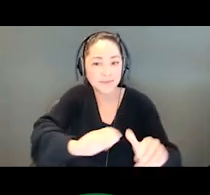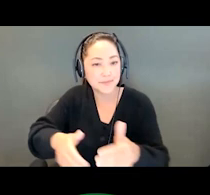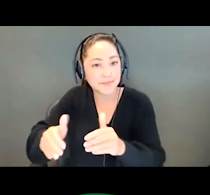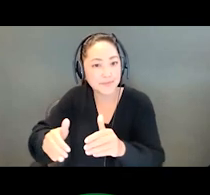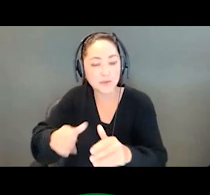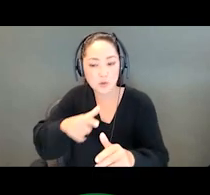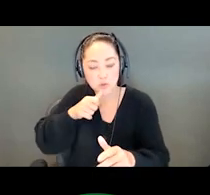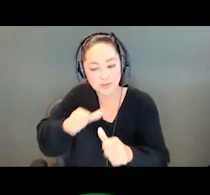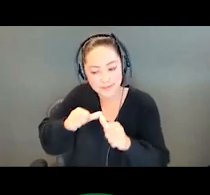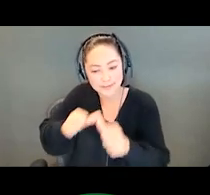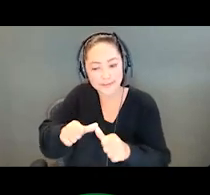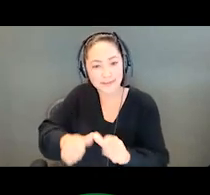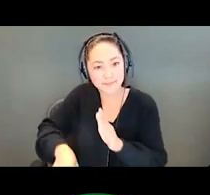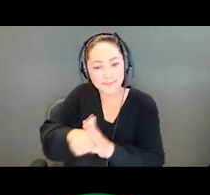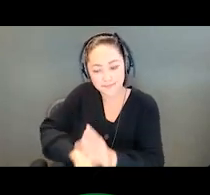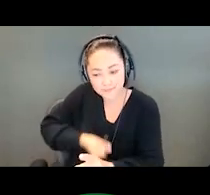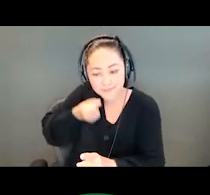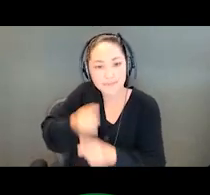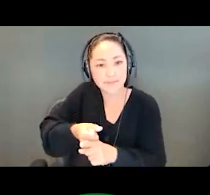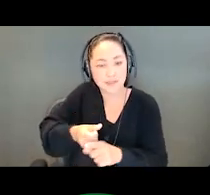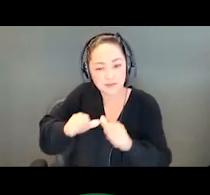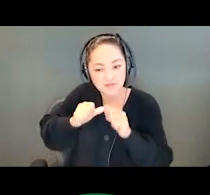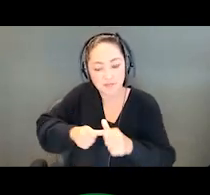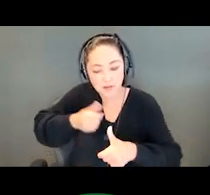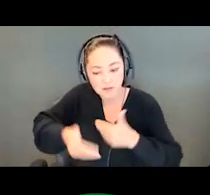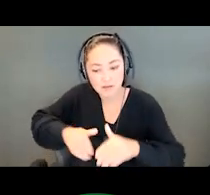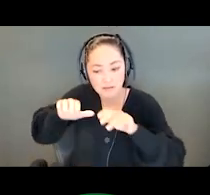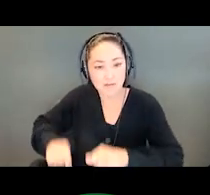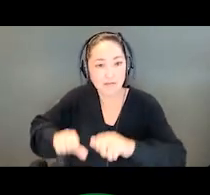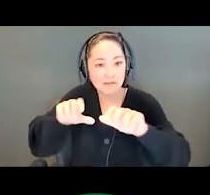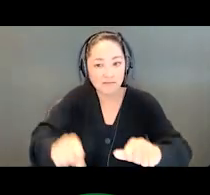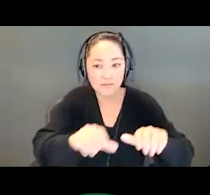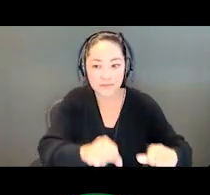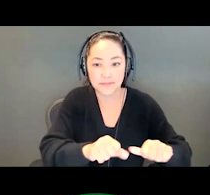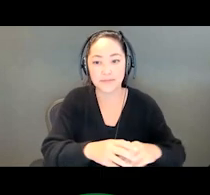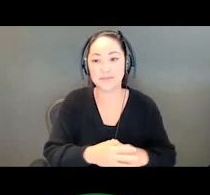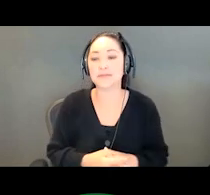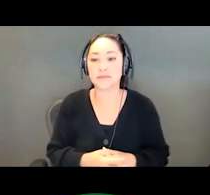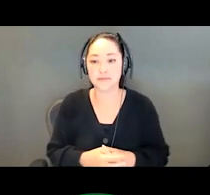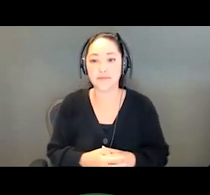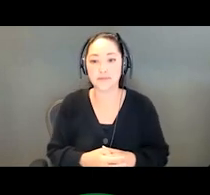who continue to be impacted by the ongoing process of colonialism.